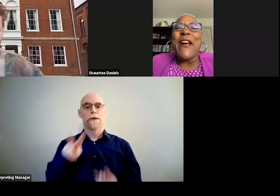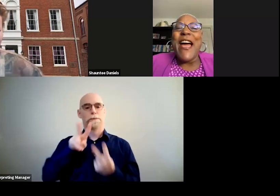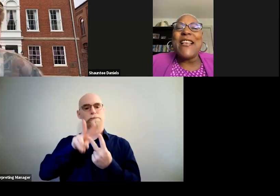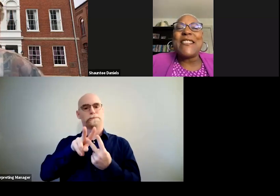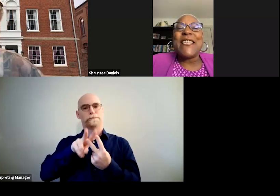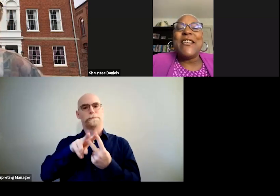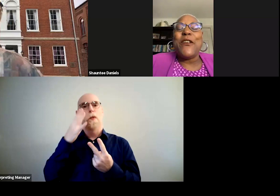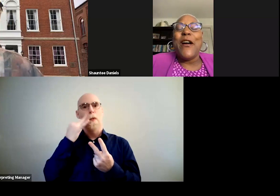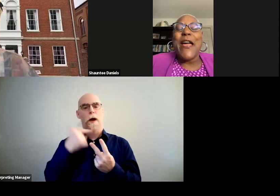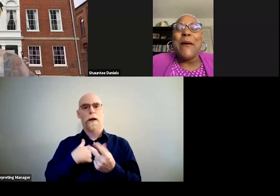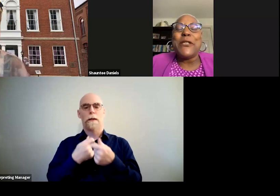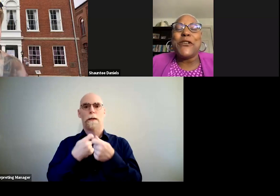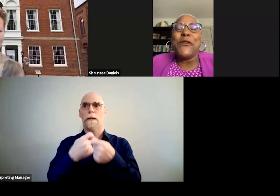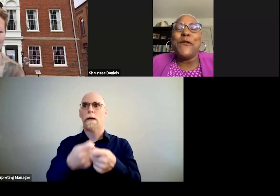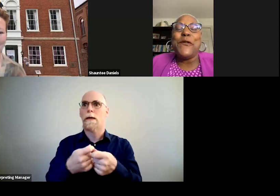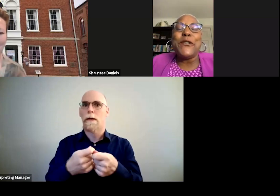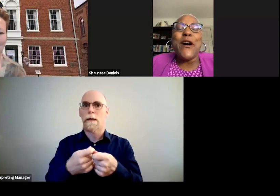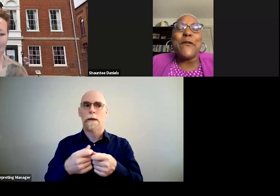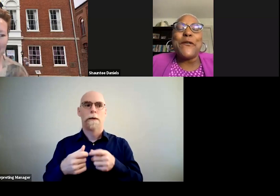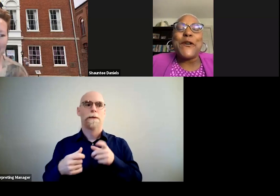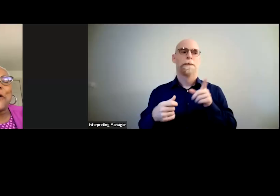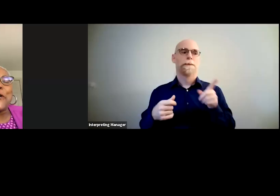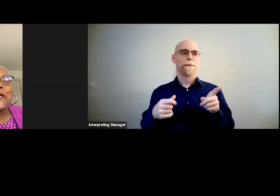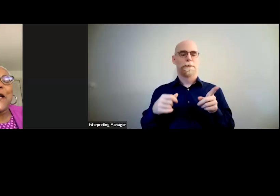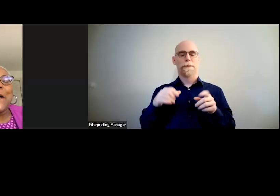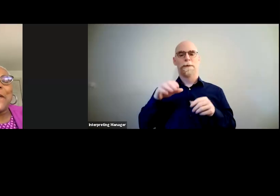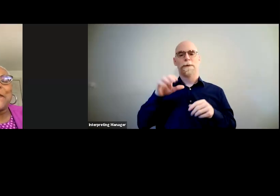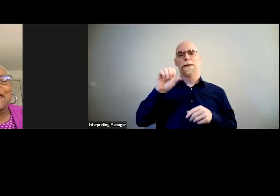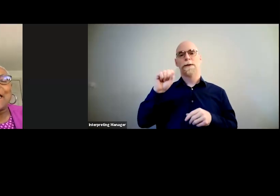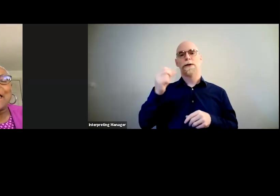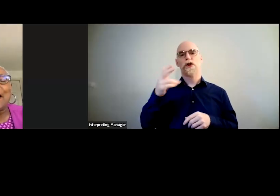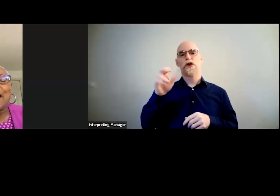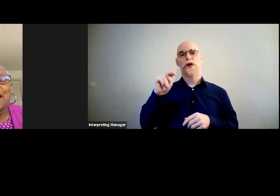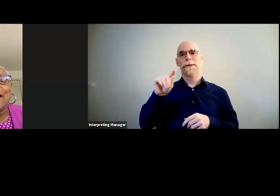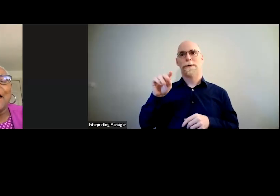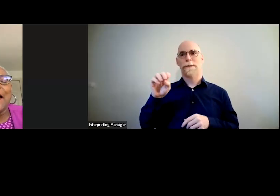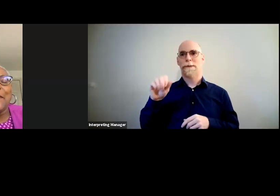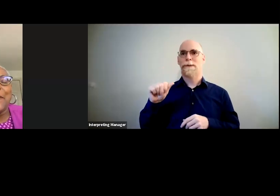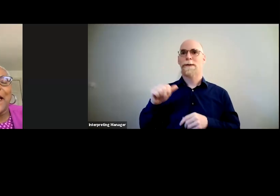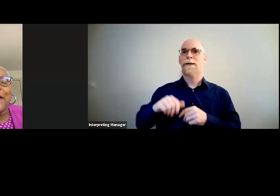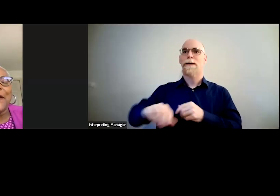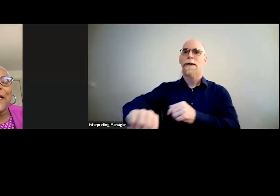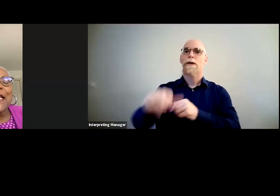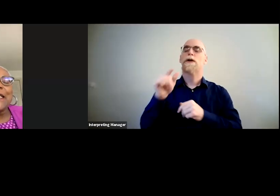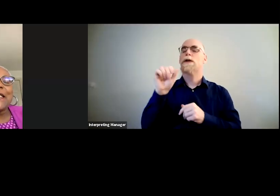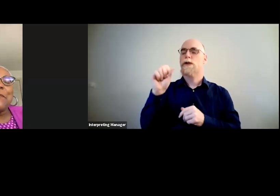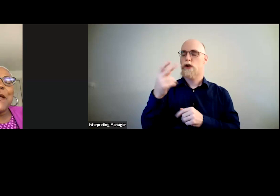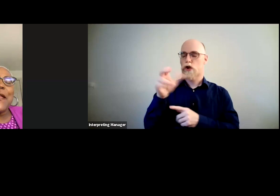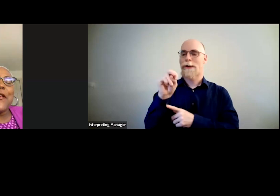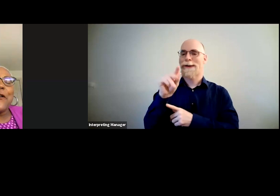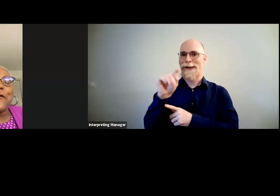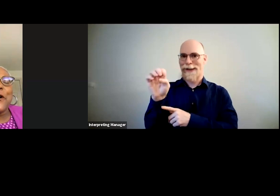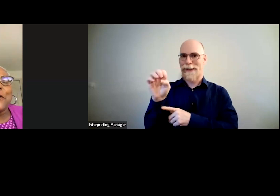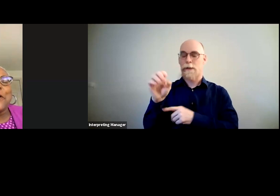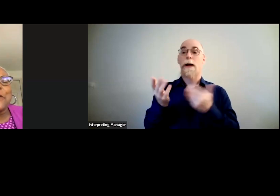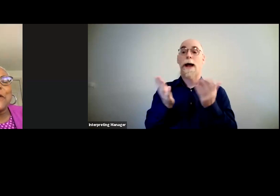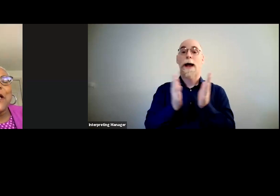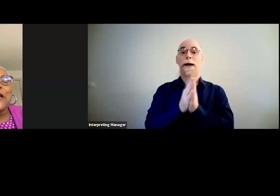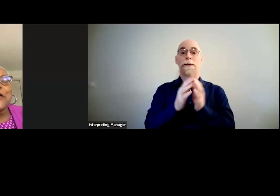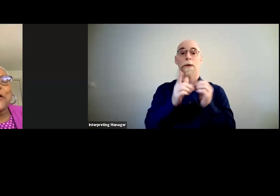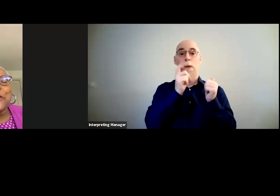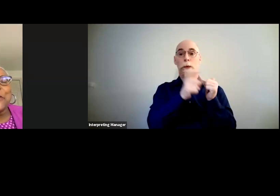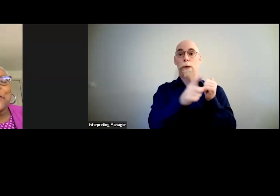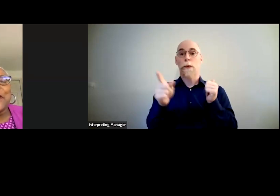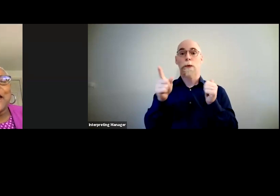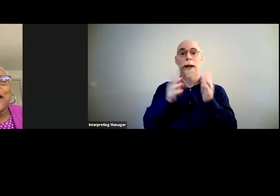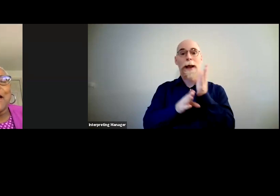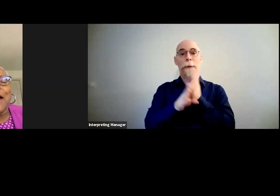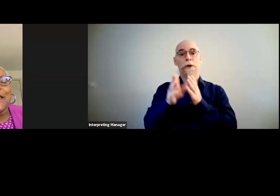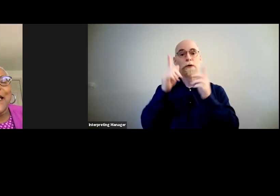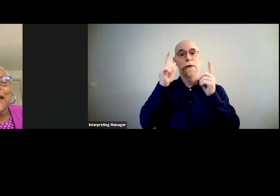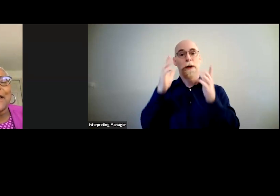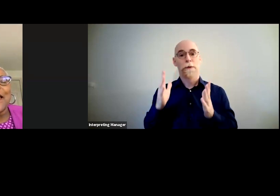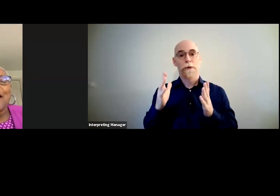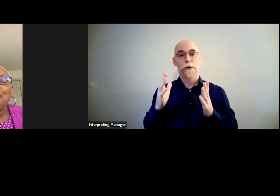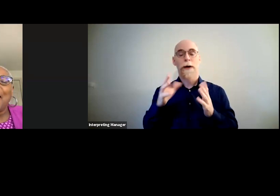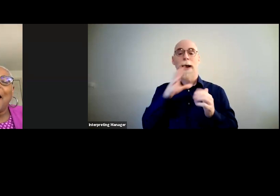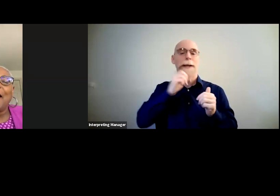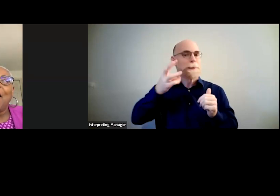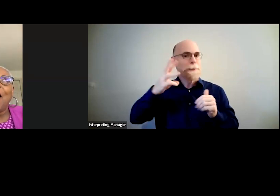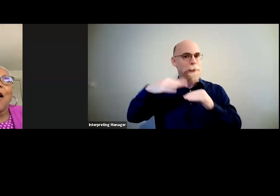We are asking amateur photographers 16 and above to submit their photos to the contest that